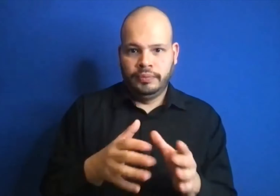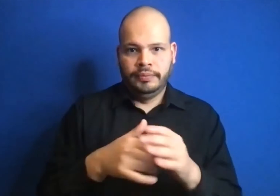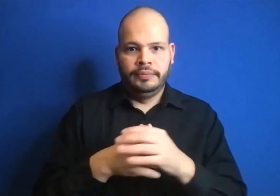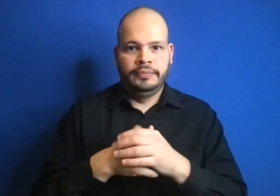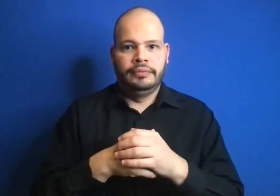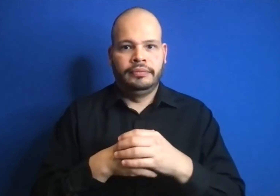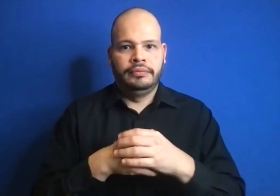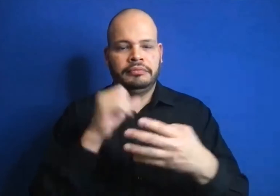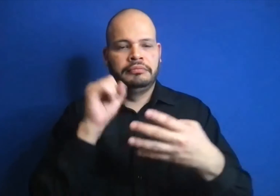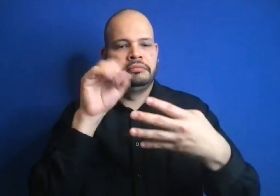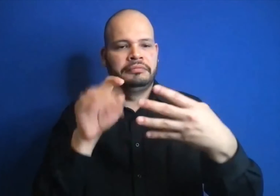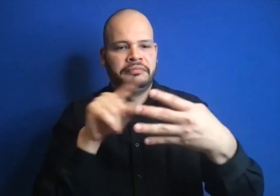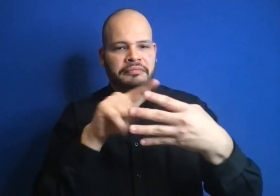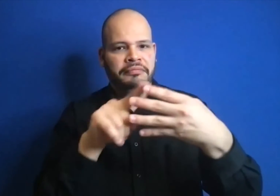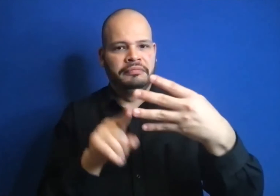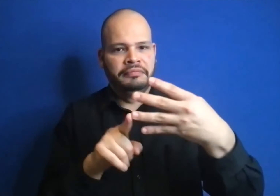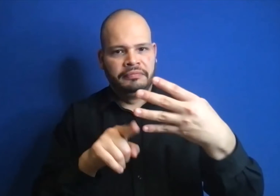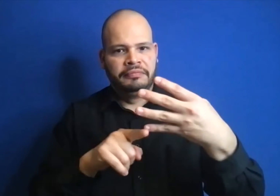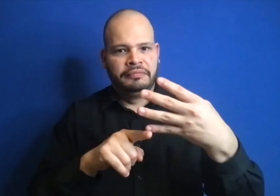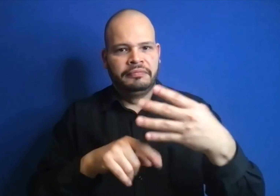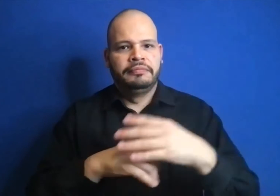is currently an ASL interpreter?